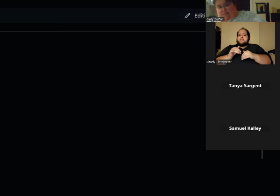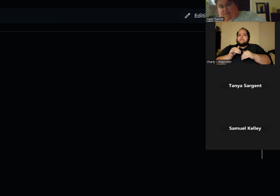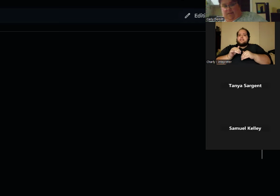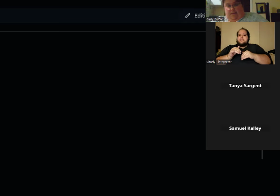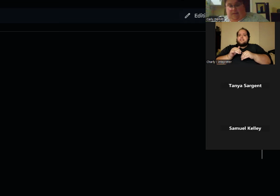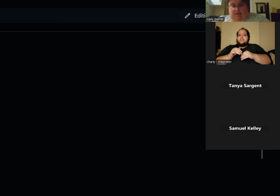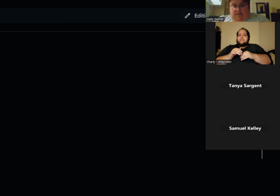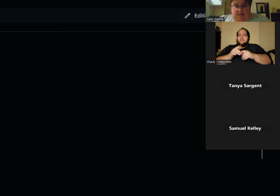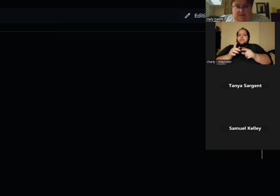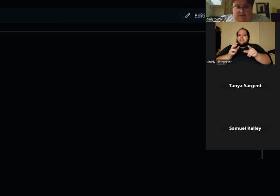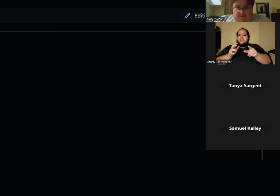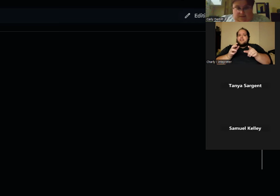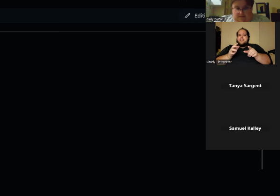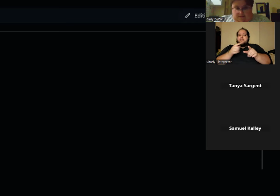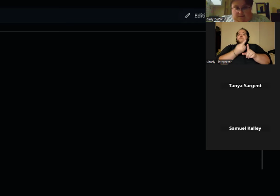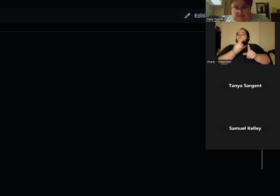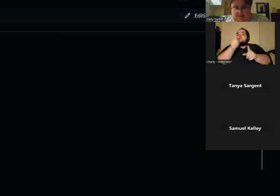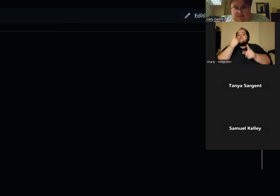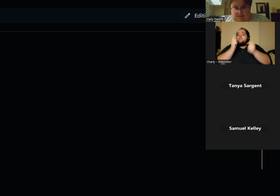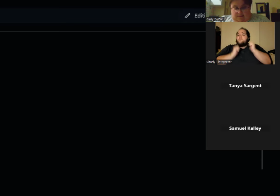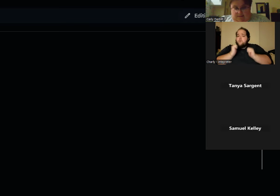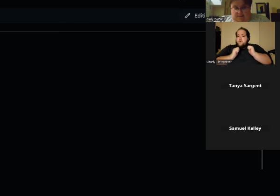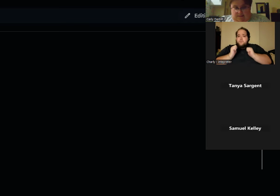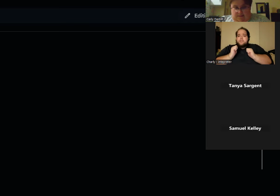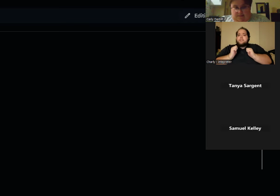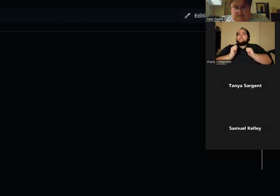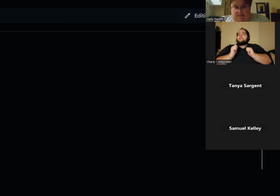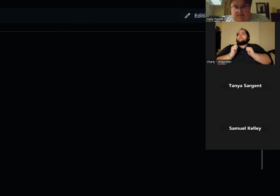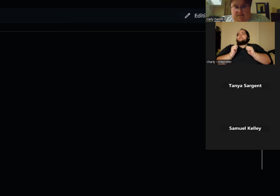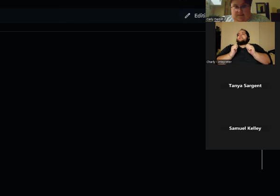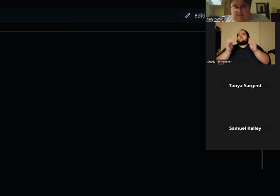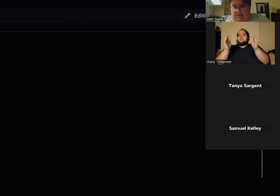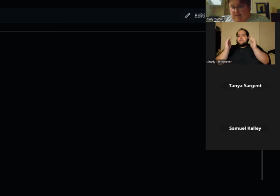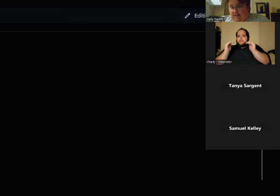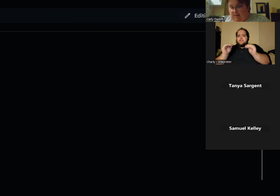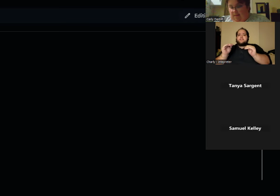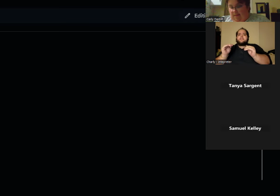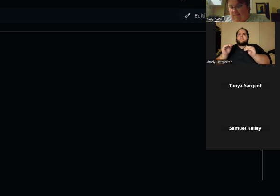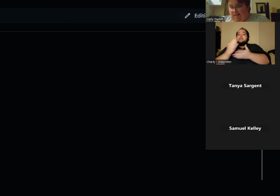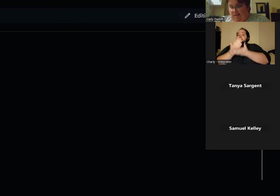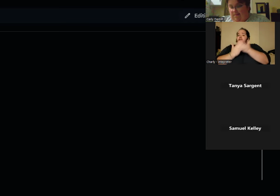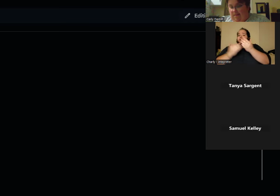I've got one for performances. I've actually included hyperlinks for some things.